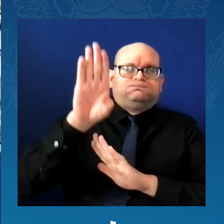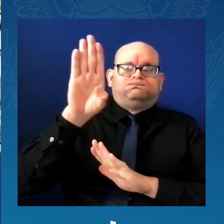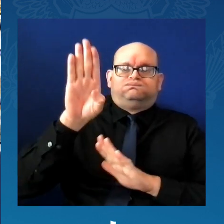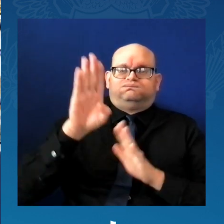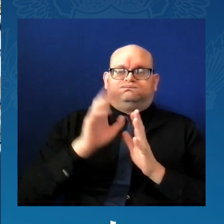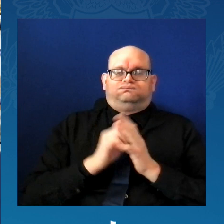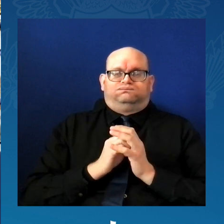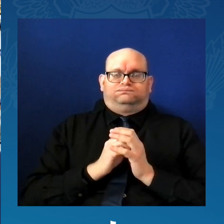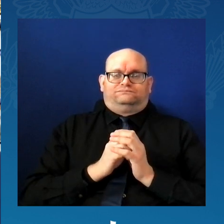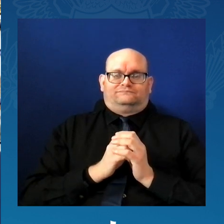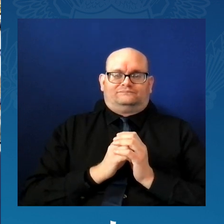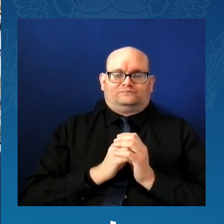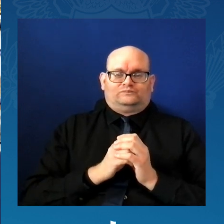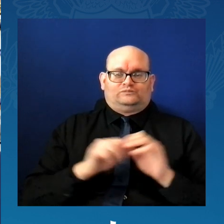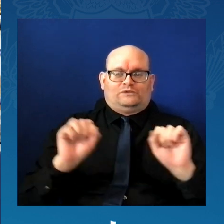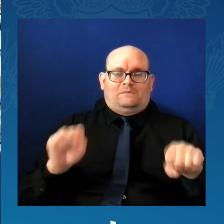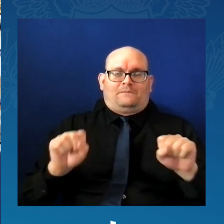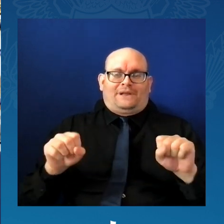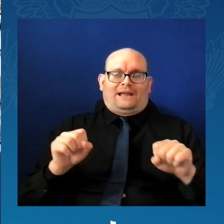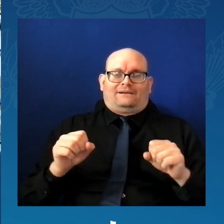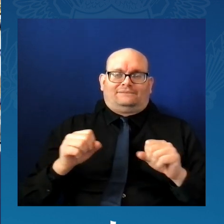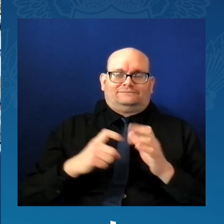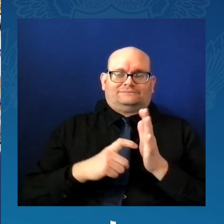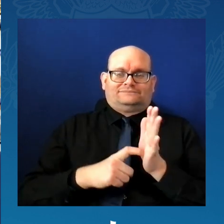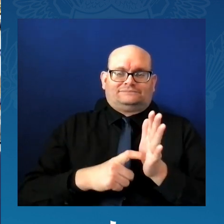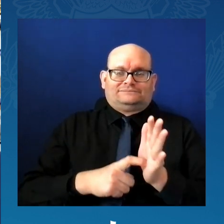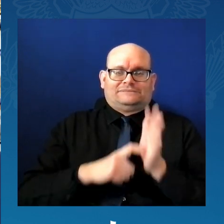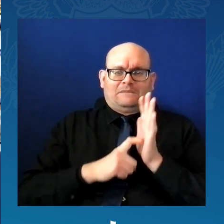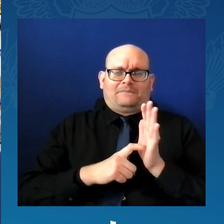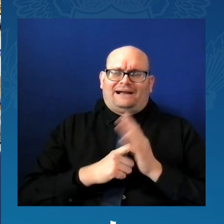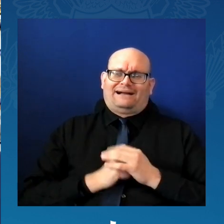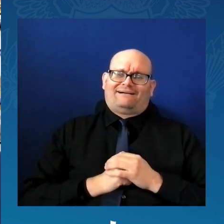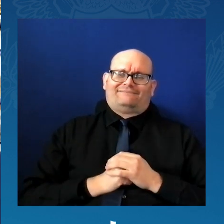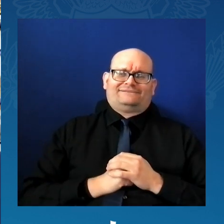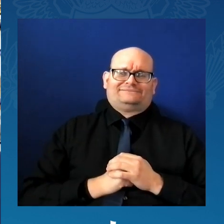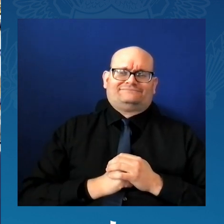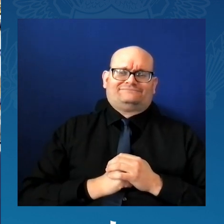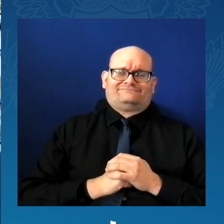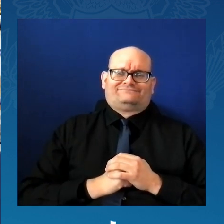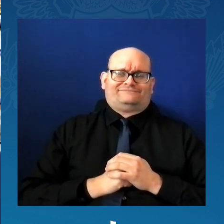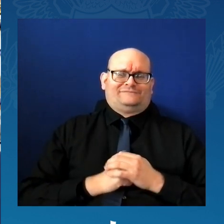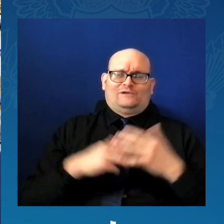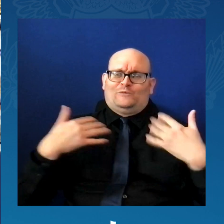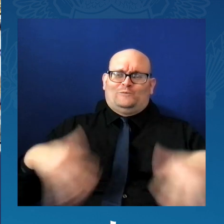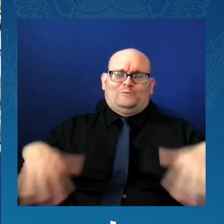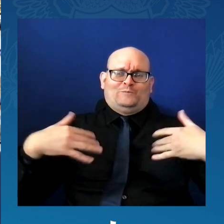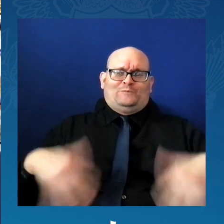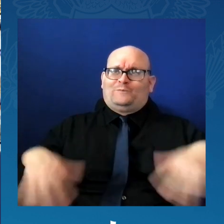Commercial sector innovations can help the joint force maintain a technological advantage over China,